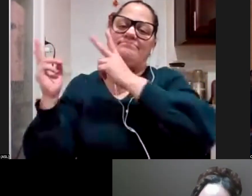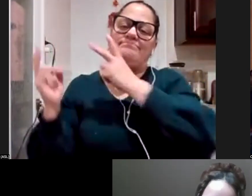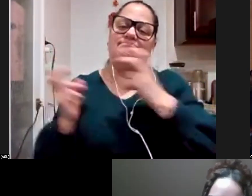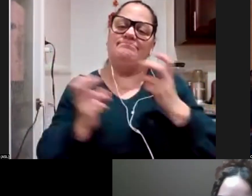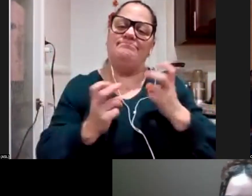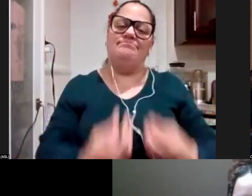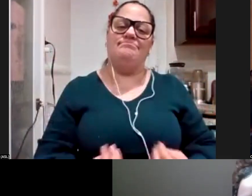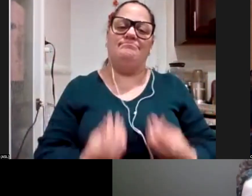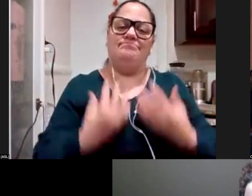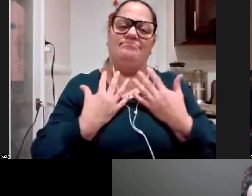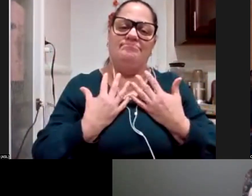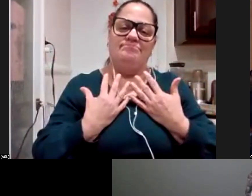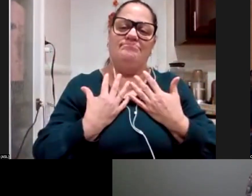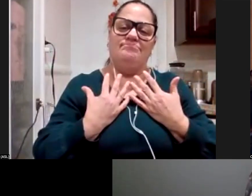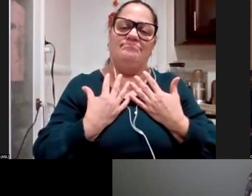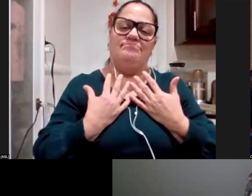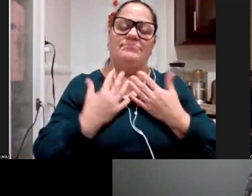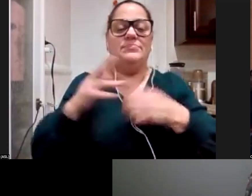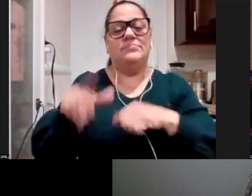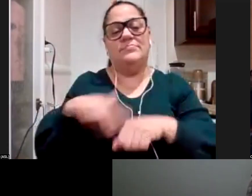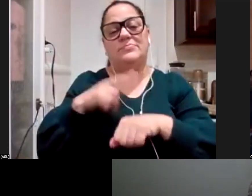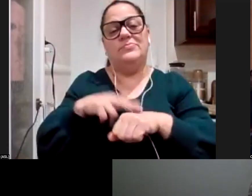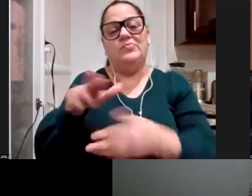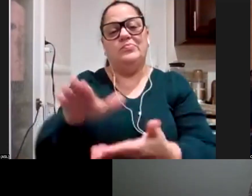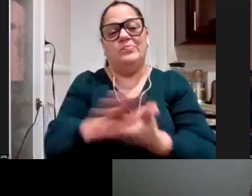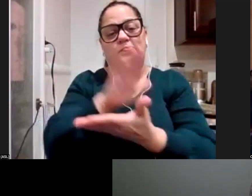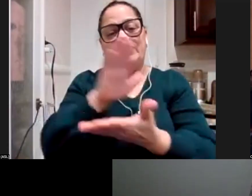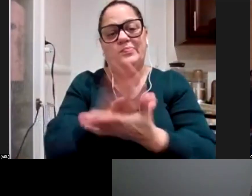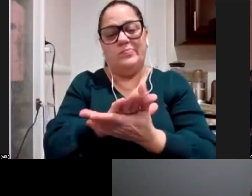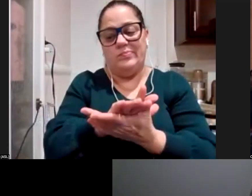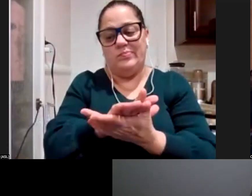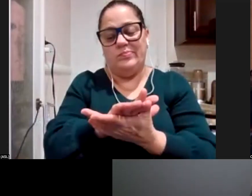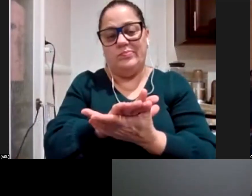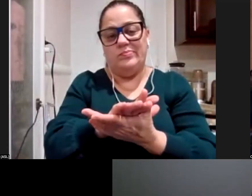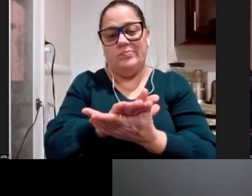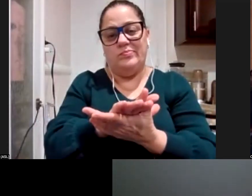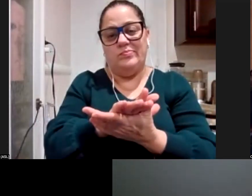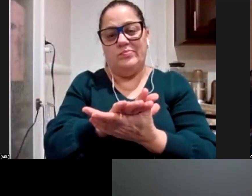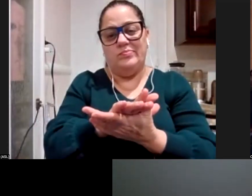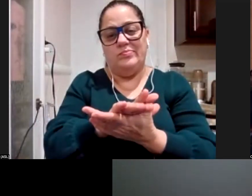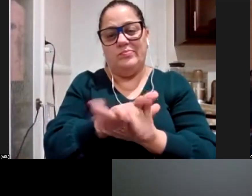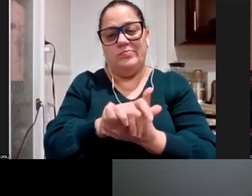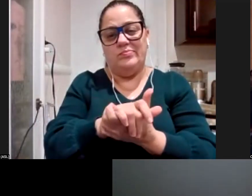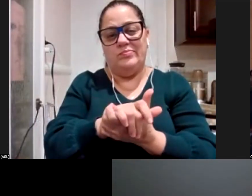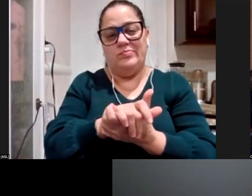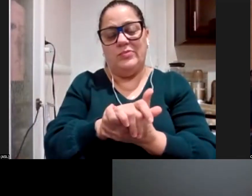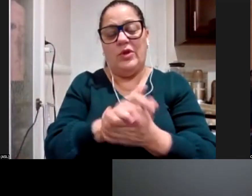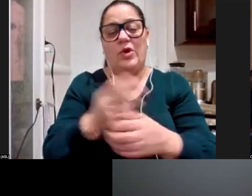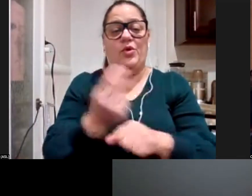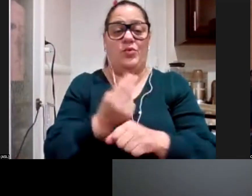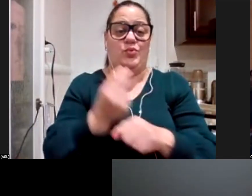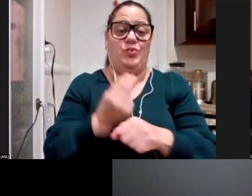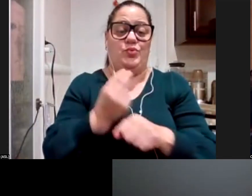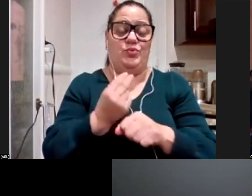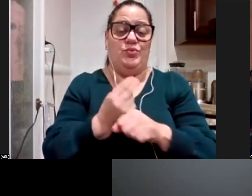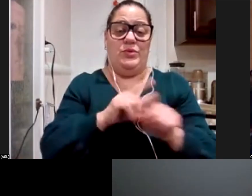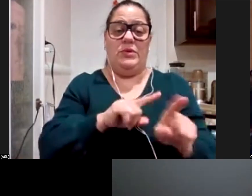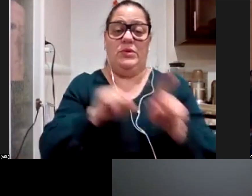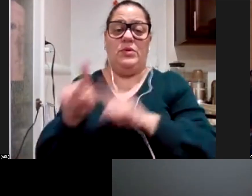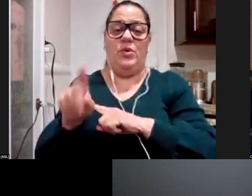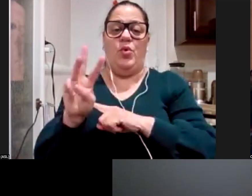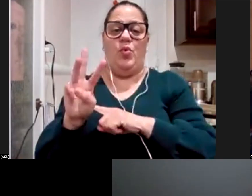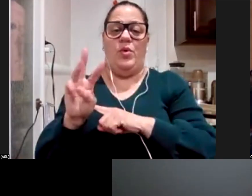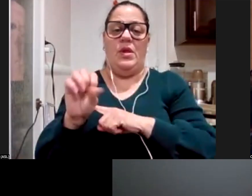you to see the original documents that uh are are curated um at the Willowbrook Archives. They have